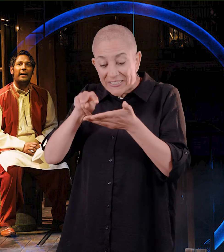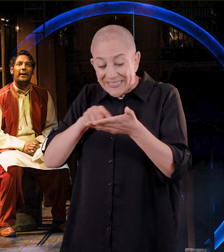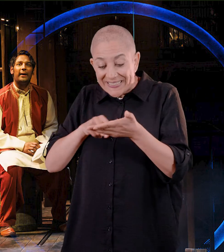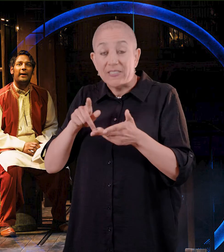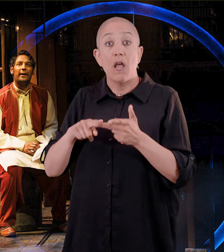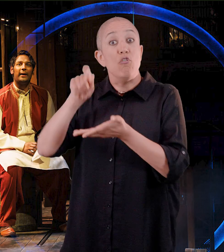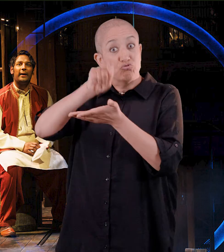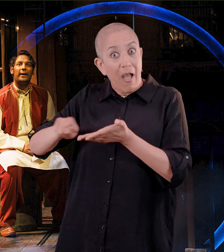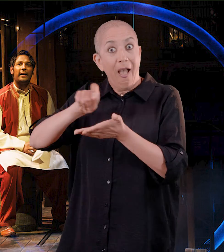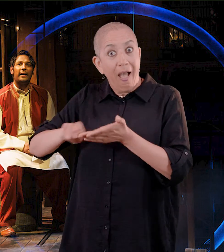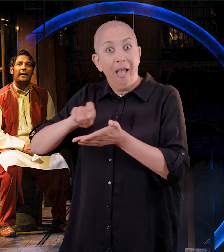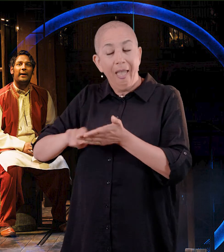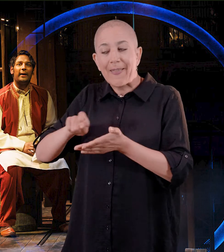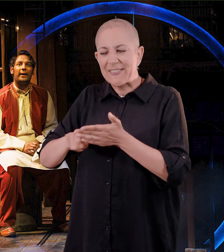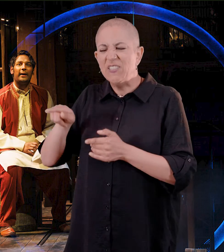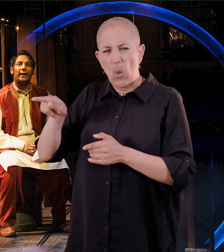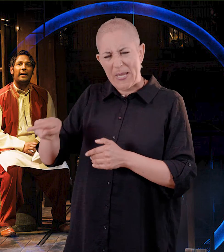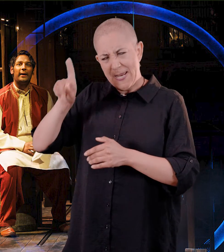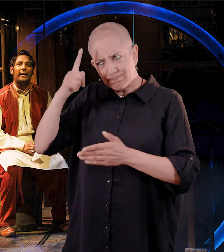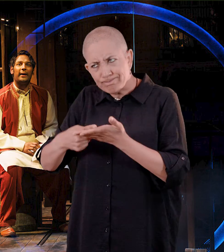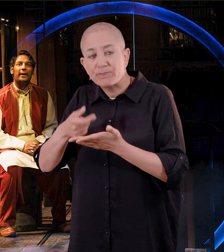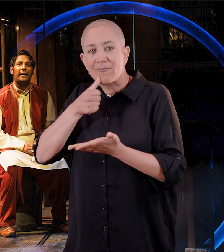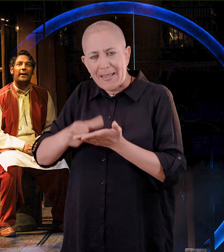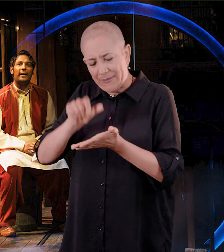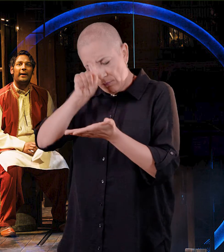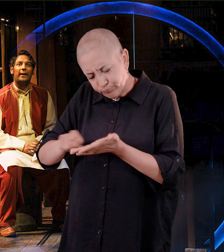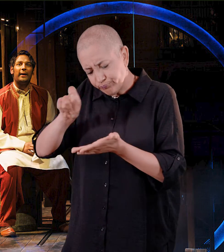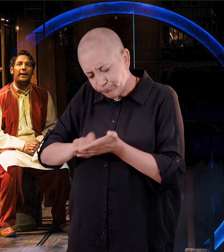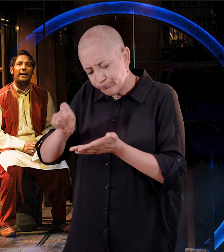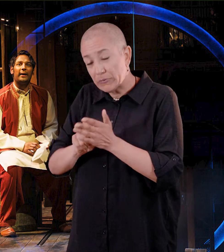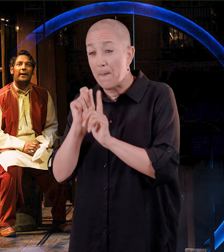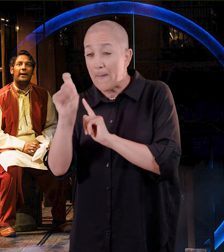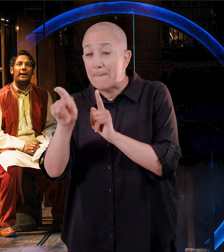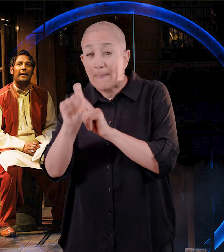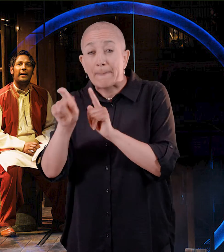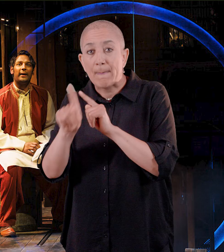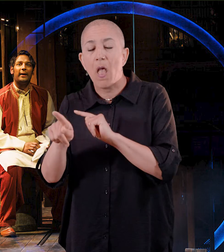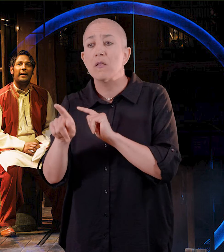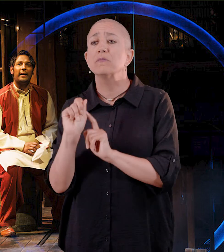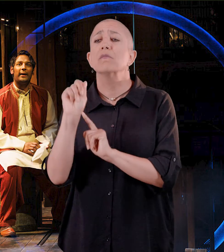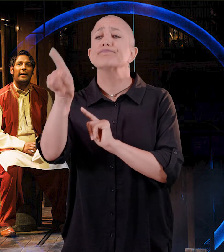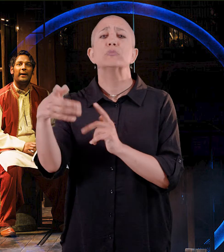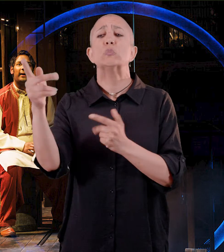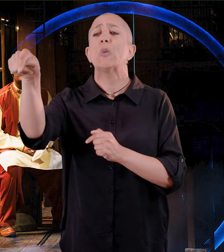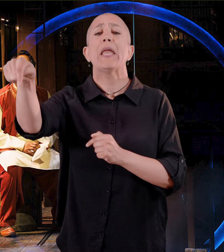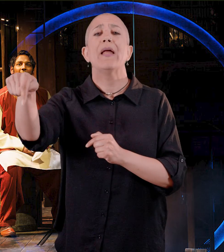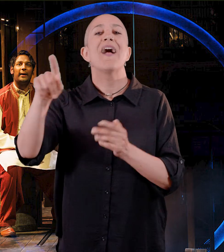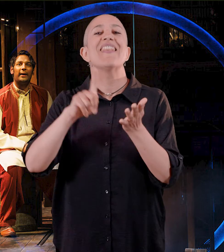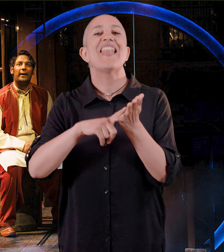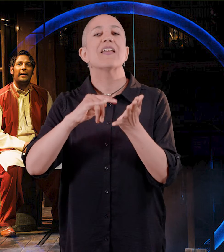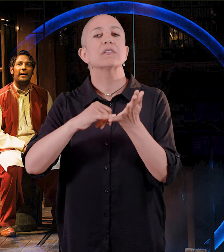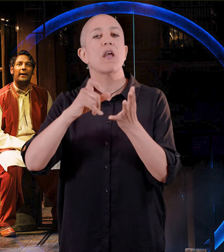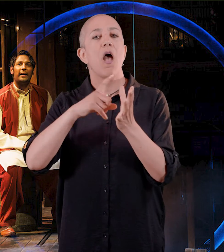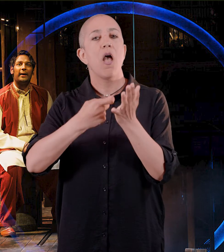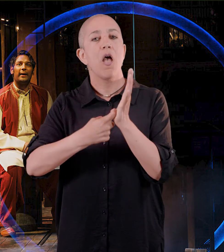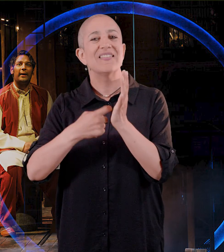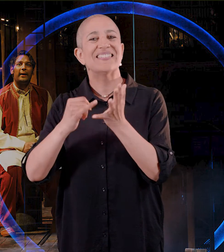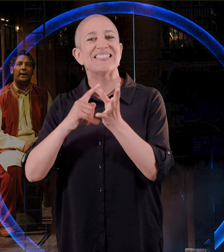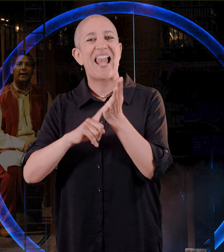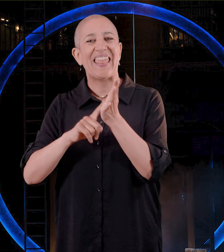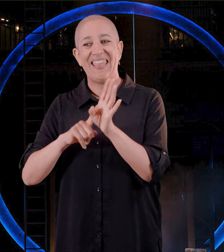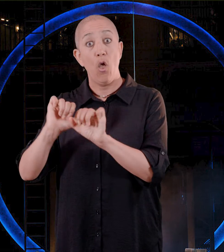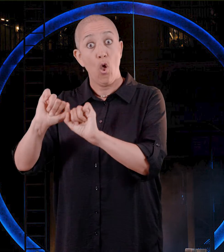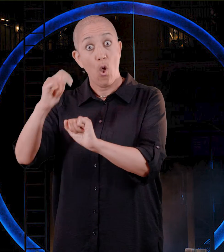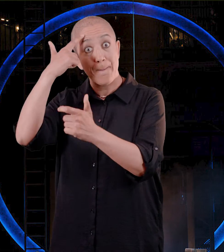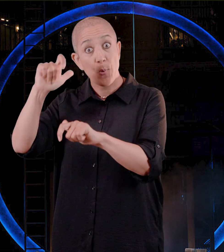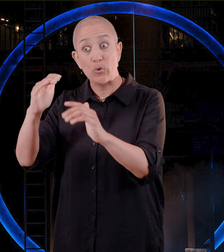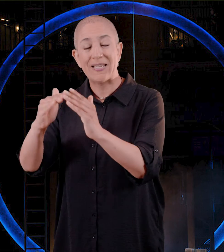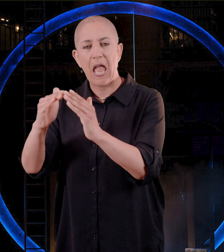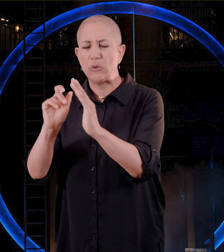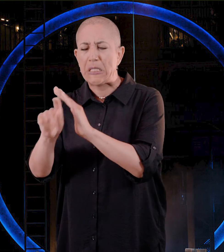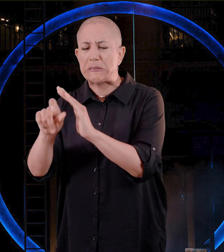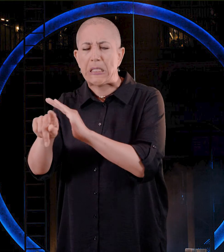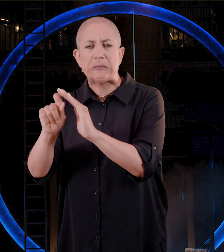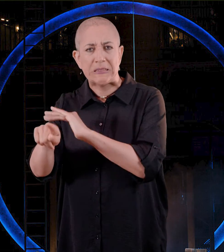to the only address he has - Lascar Sally's boarding house.